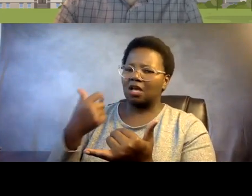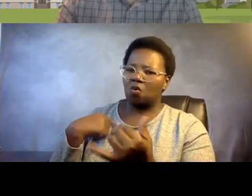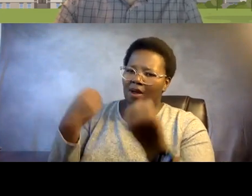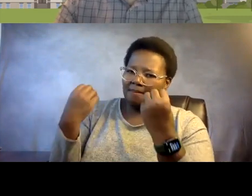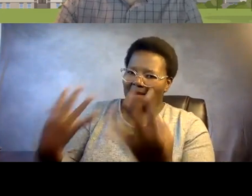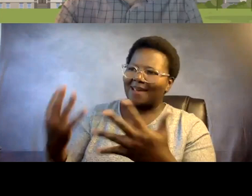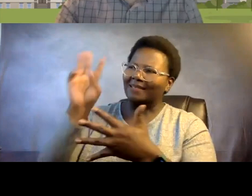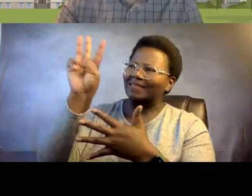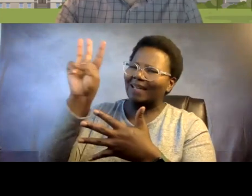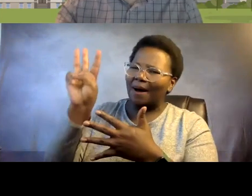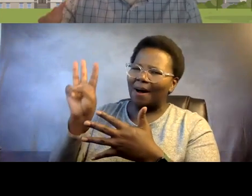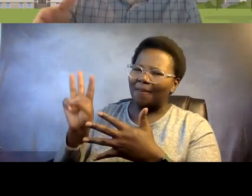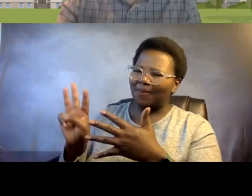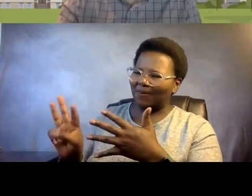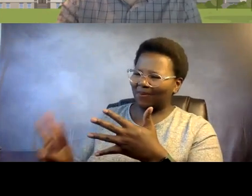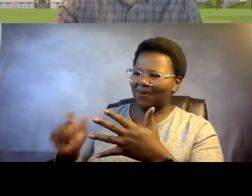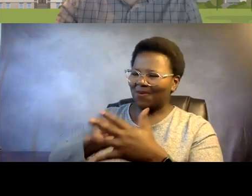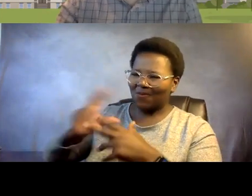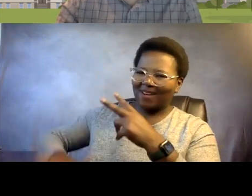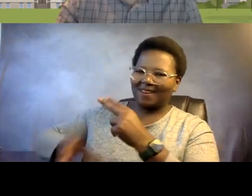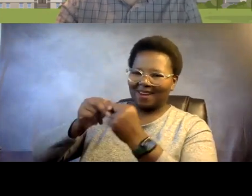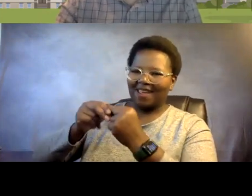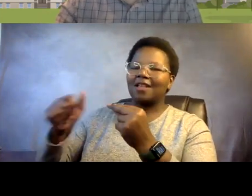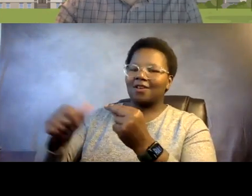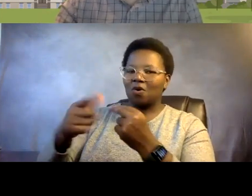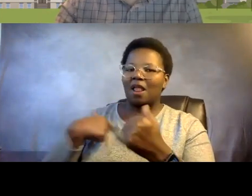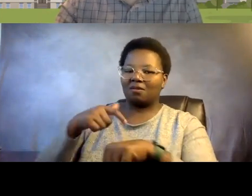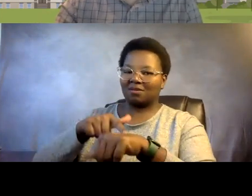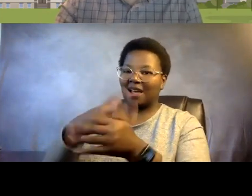add on there and just for sake of time we're going to focus on these. But really, I think